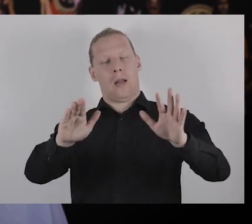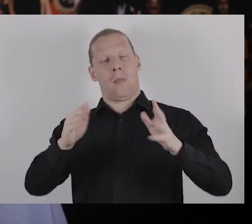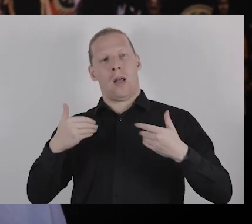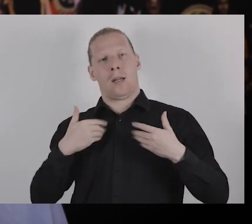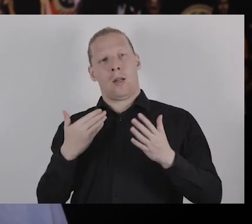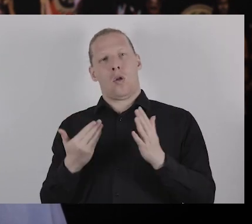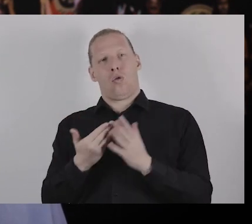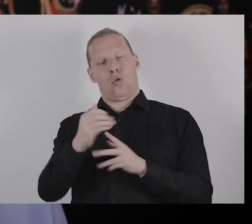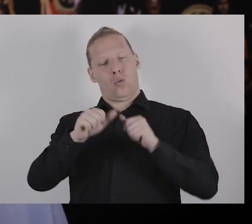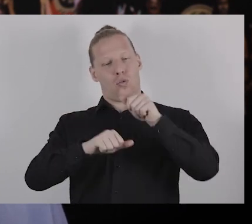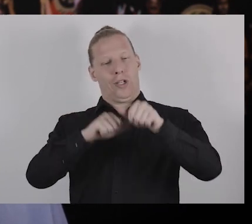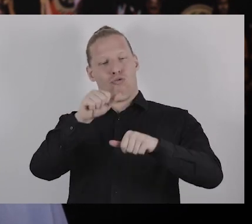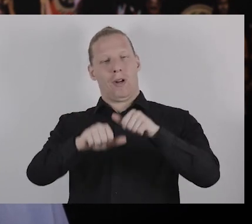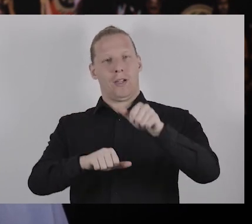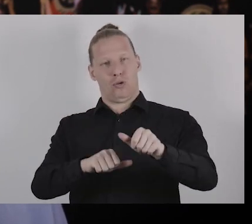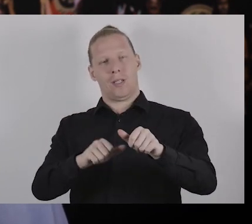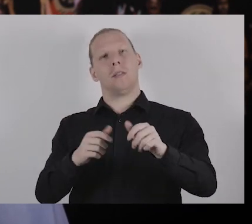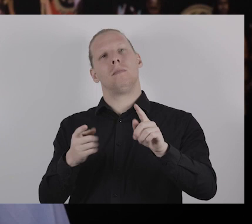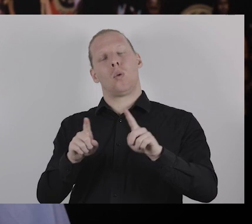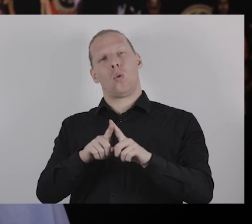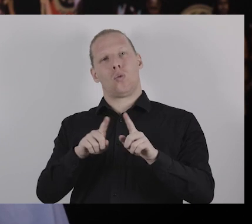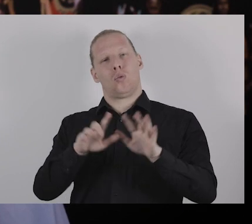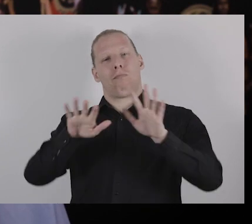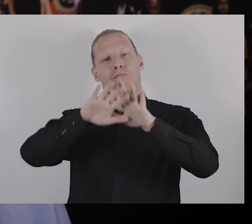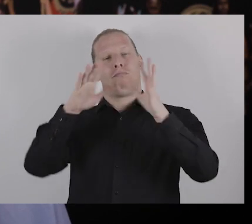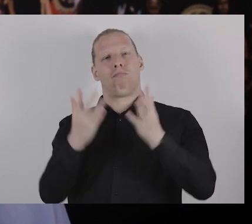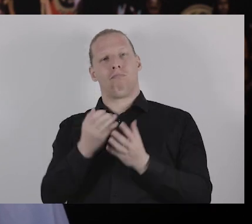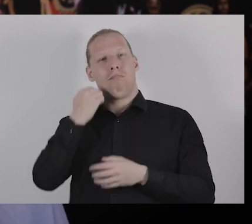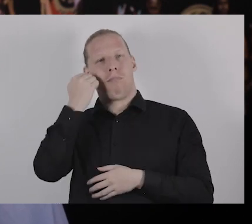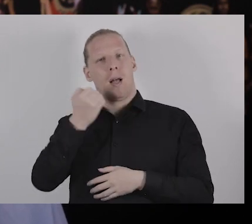across all generations and throughout all of te ao Māori.